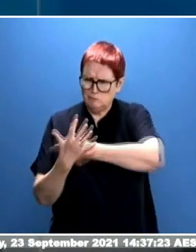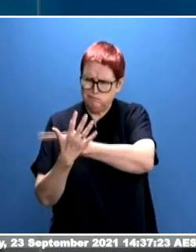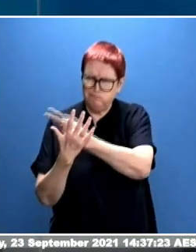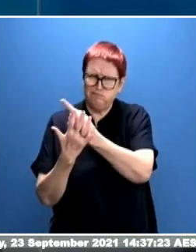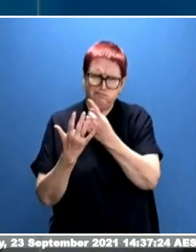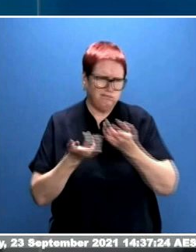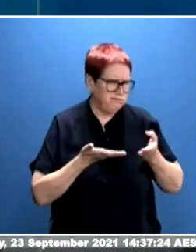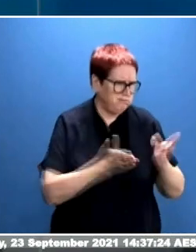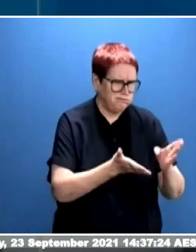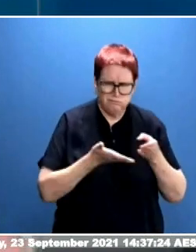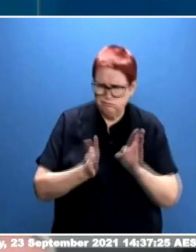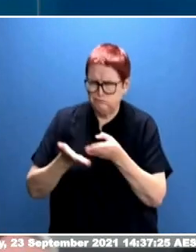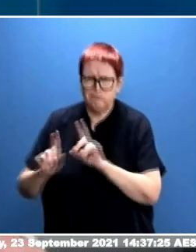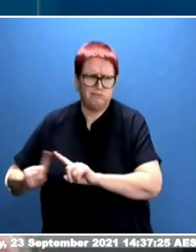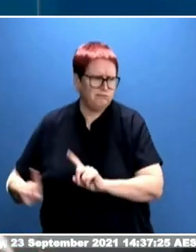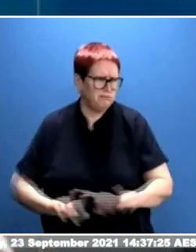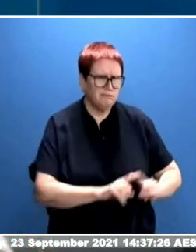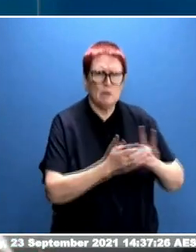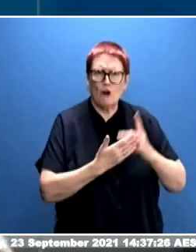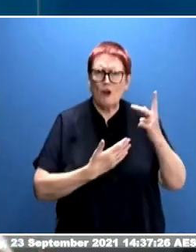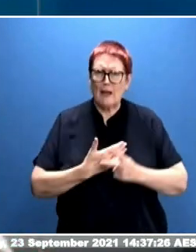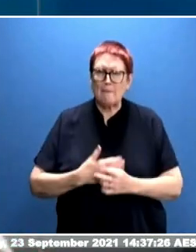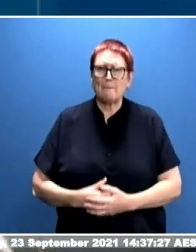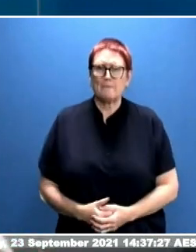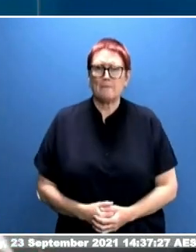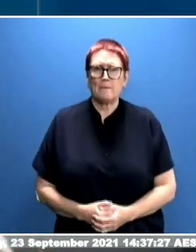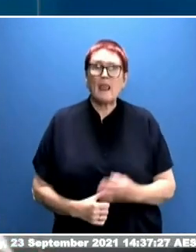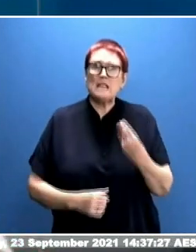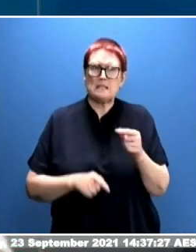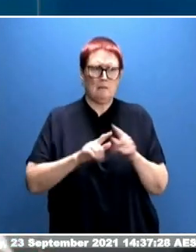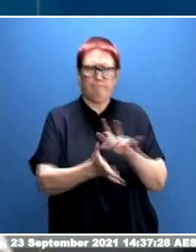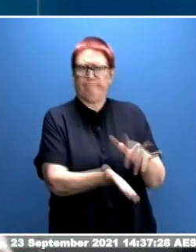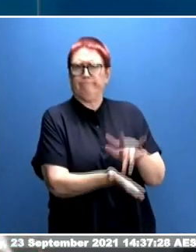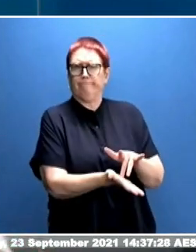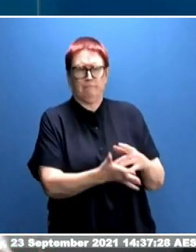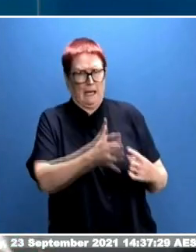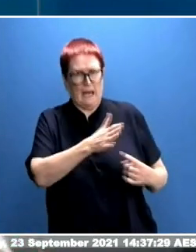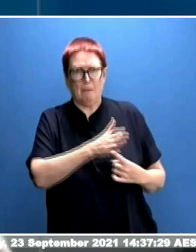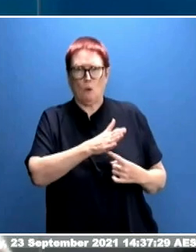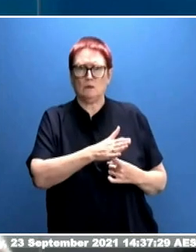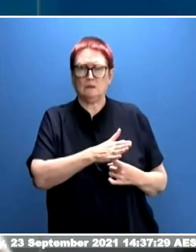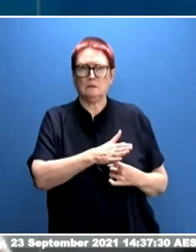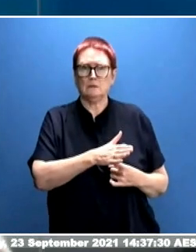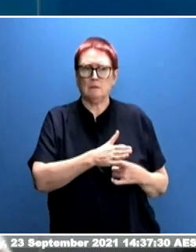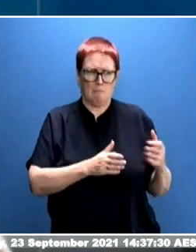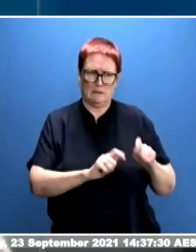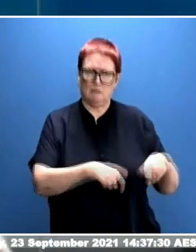So, there's some that are core, obviously, and then there's some that are bespoke